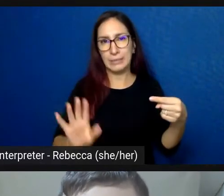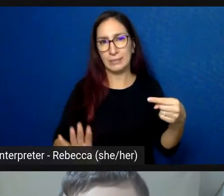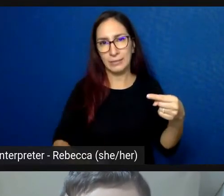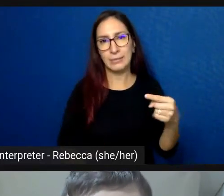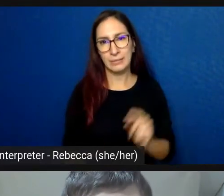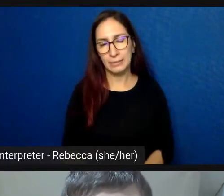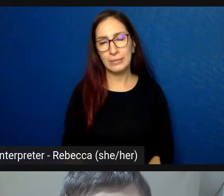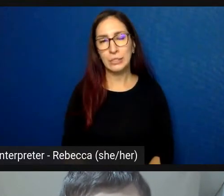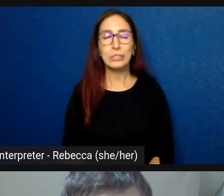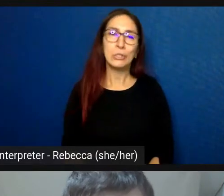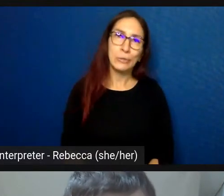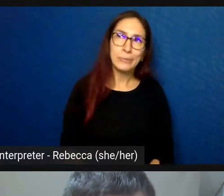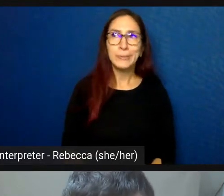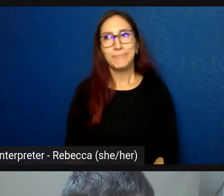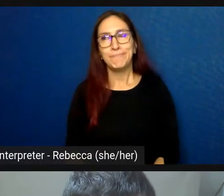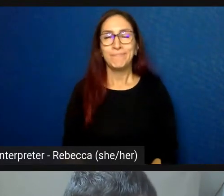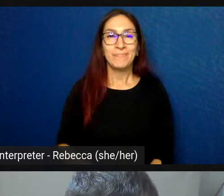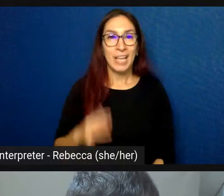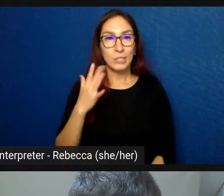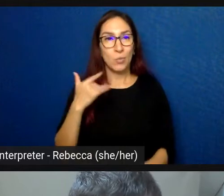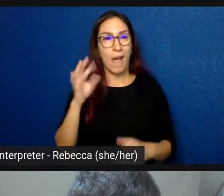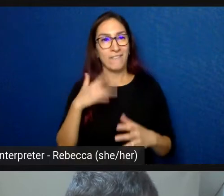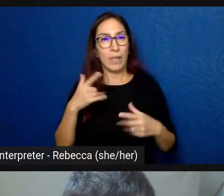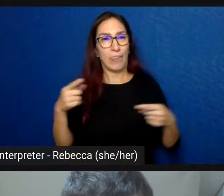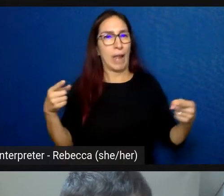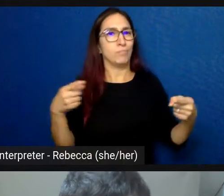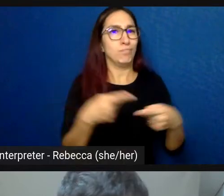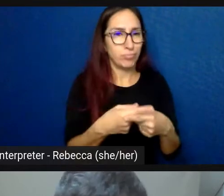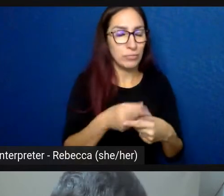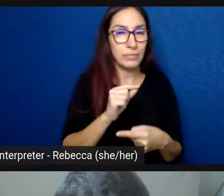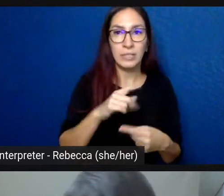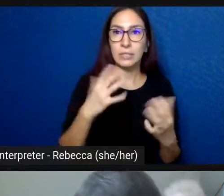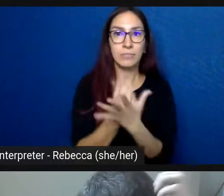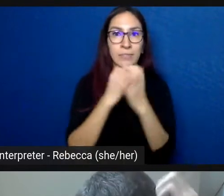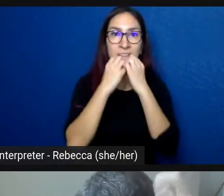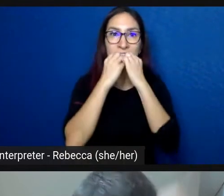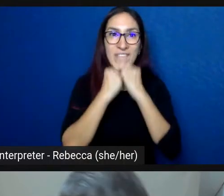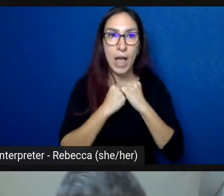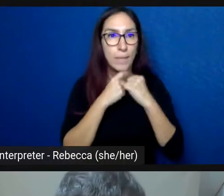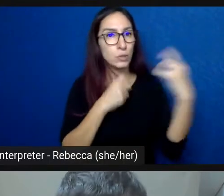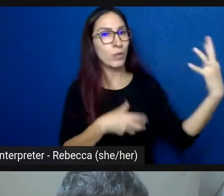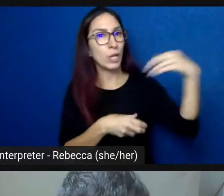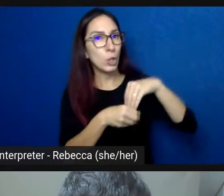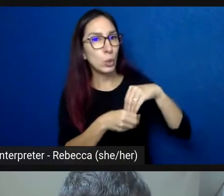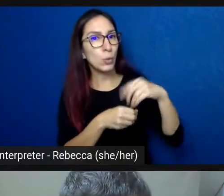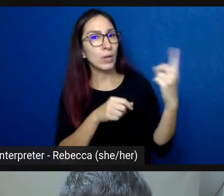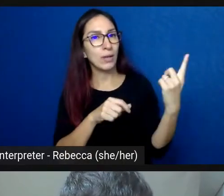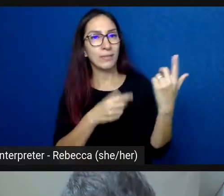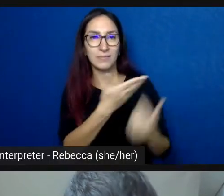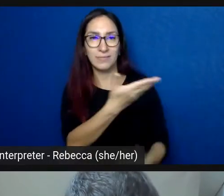That's why I think it's so valuable that we experience Lazar. This time we have Lazar and next time maybe someone